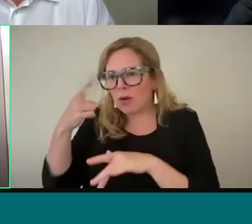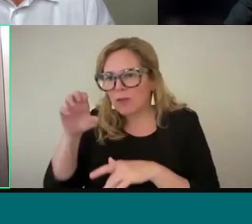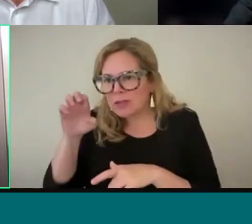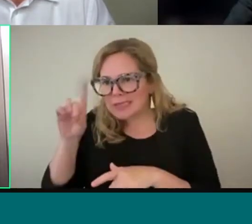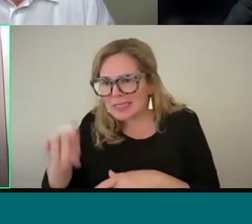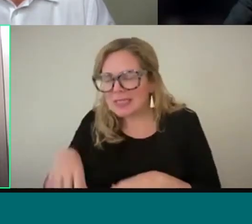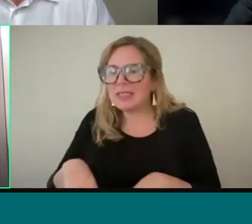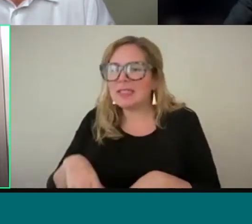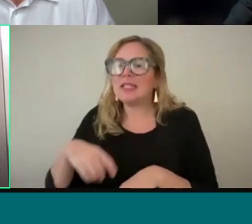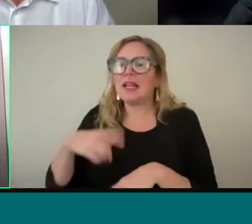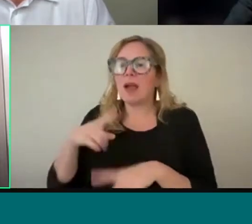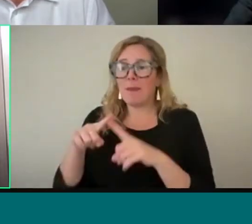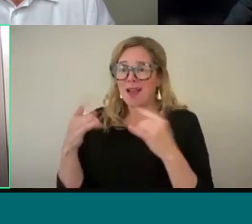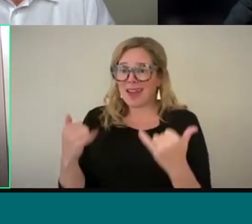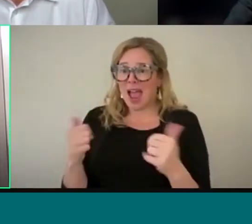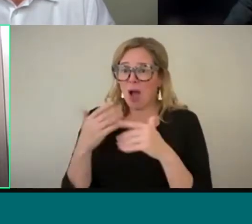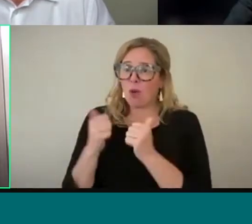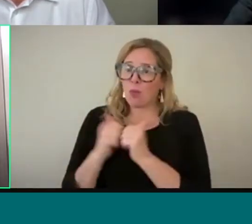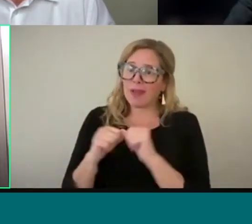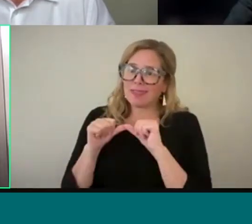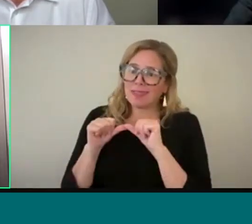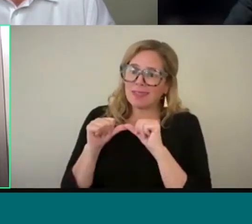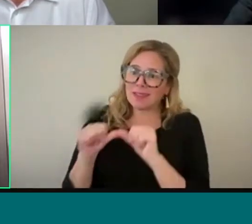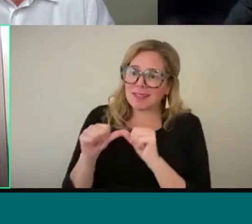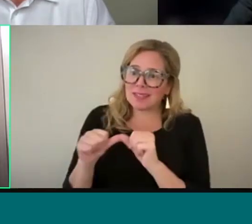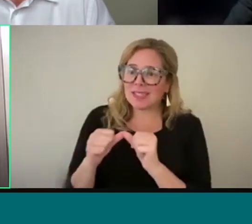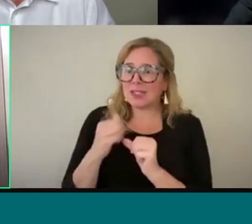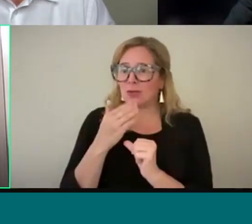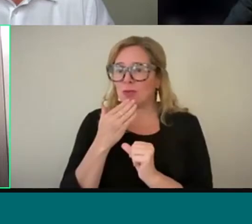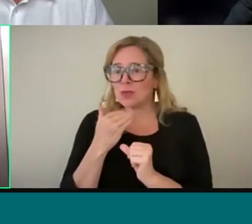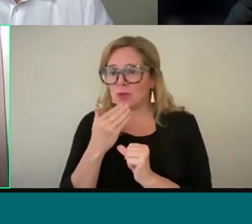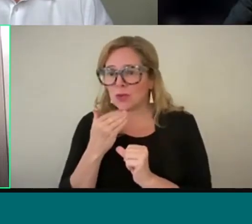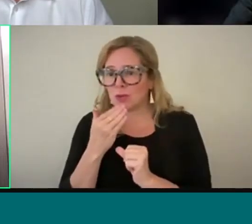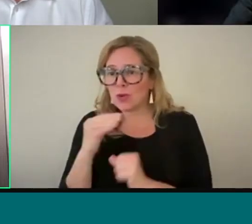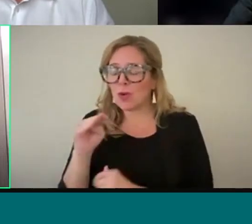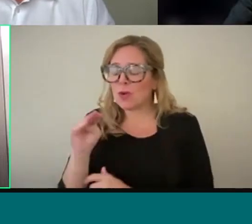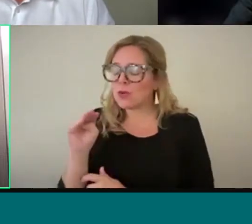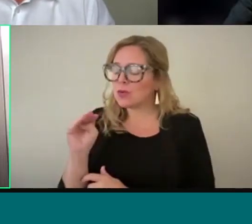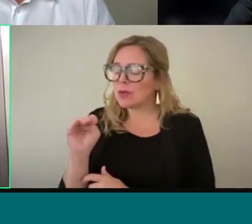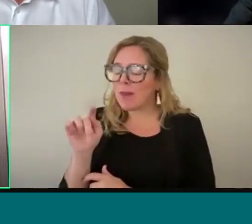monitors right into our electronic health record. Dramatically decreased the burden for telehealth,